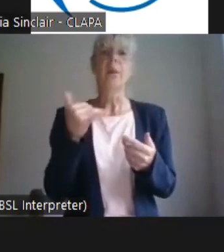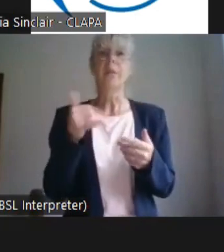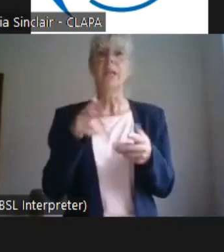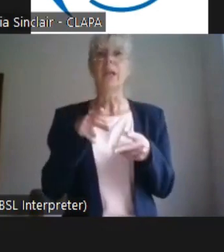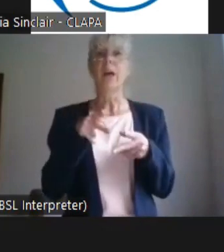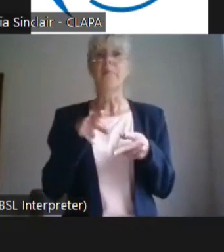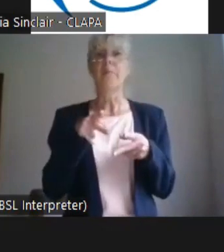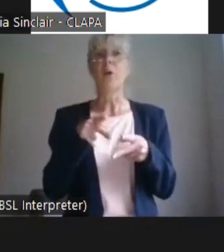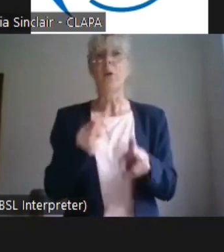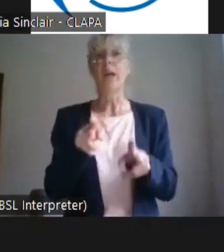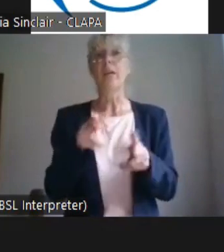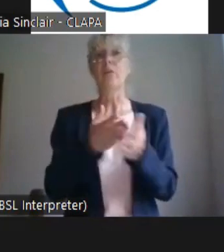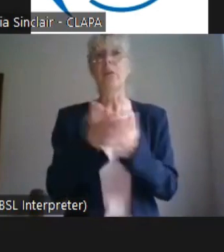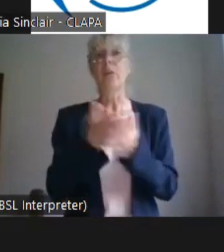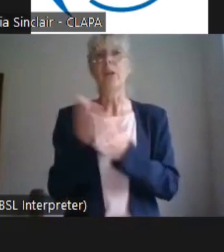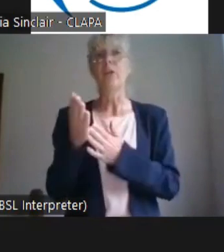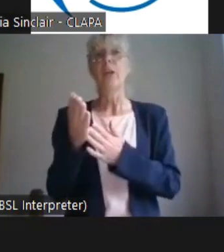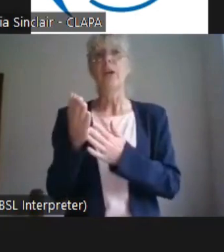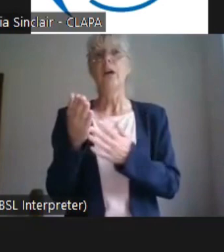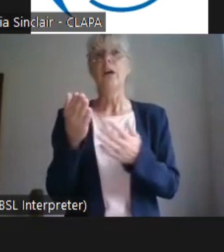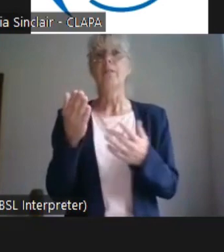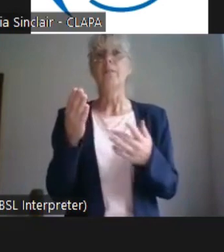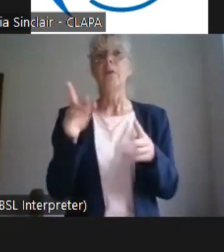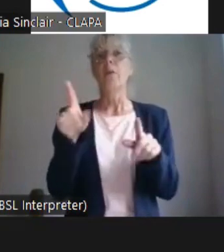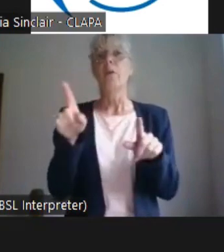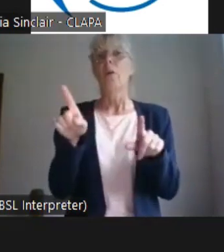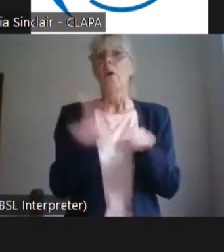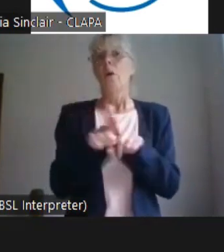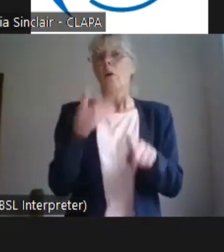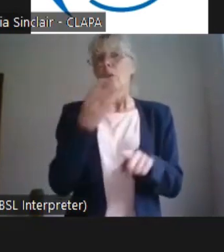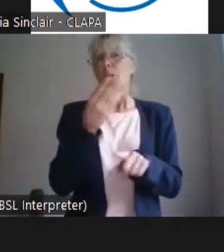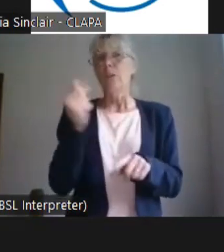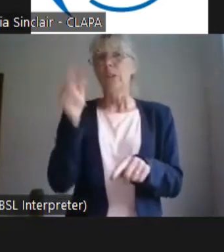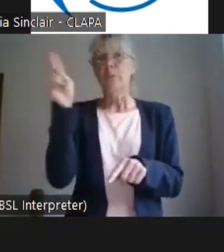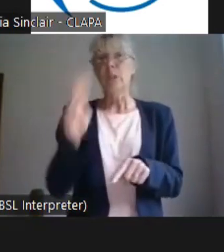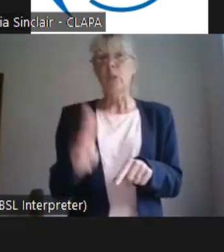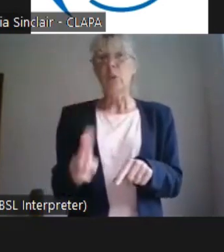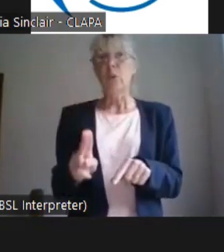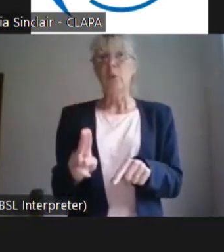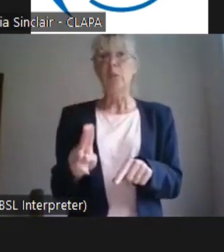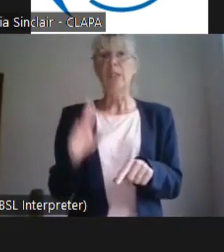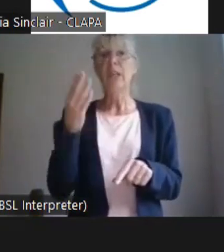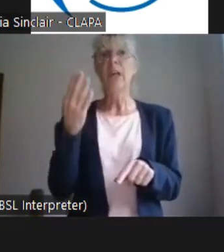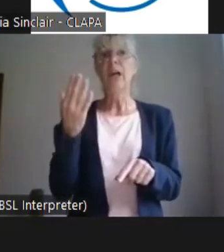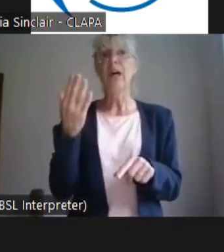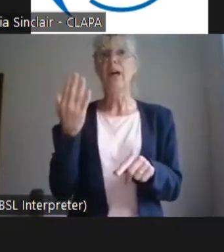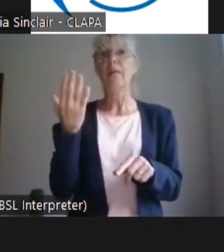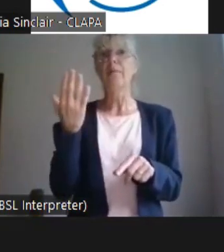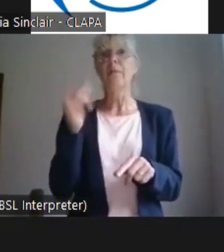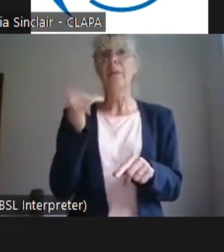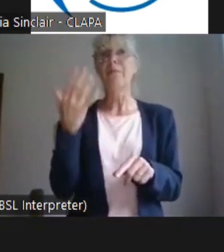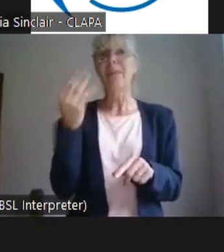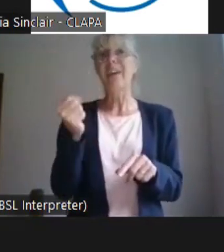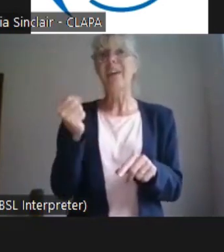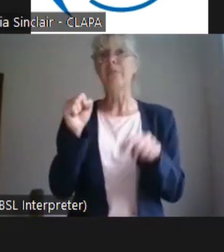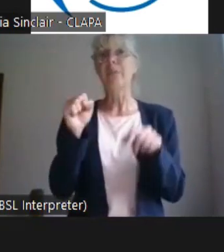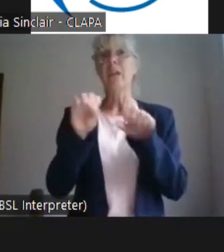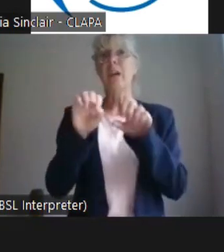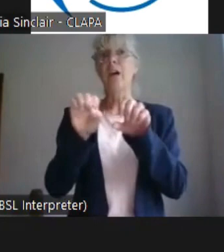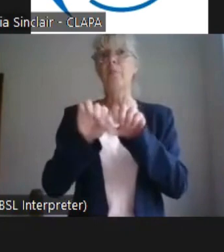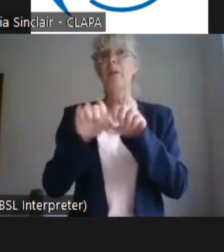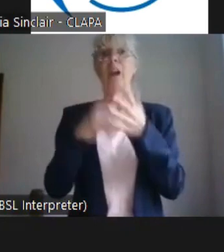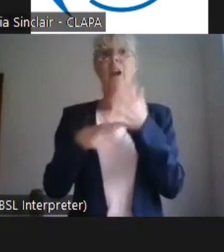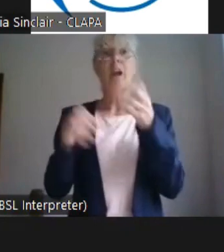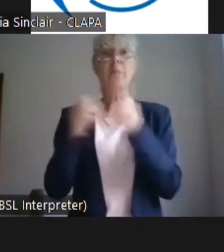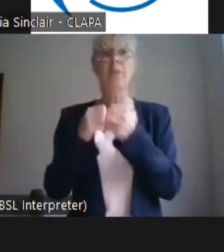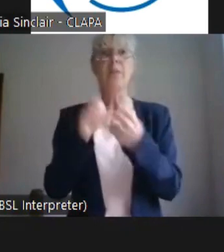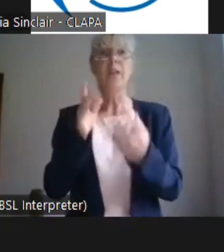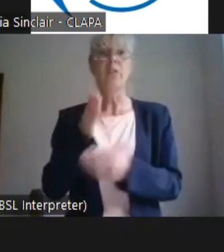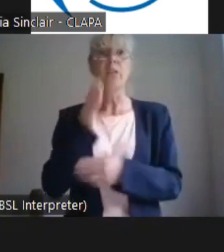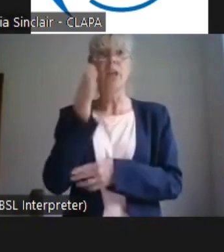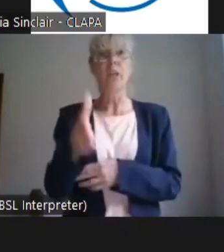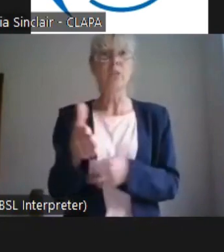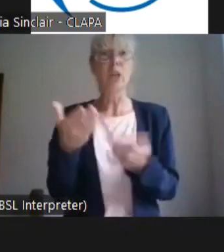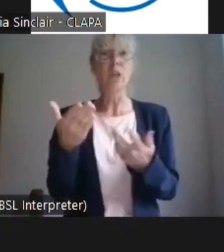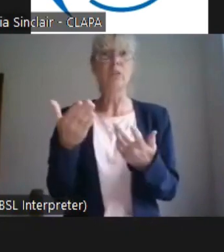um might be a way through um also some schools um maybe have a club that you can go to